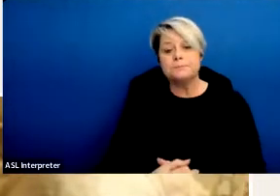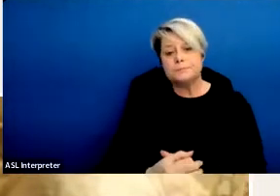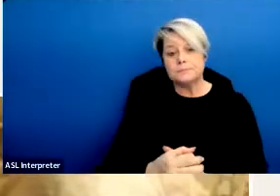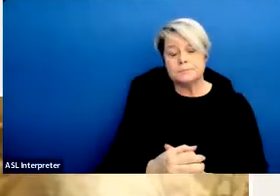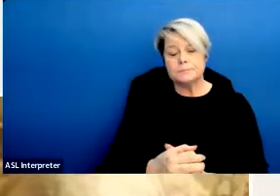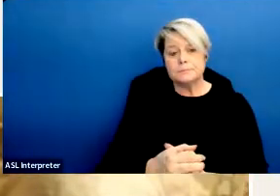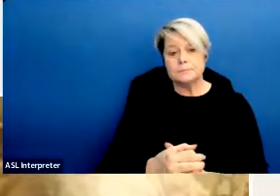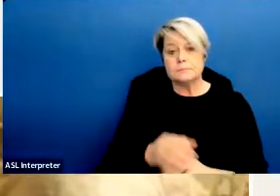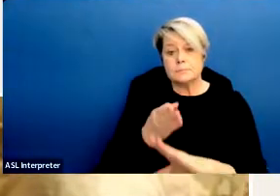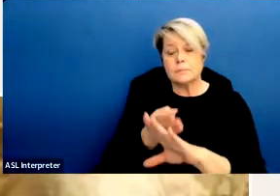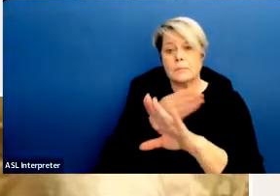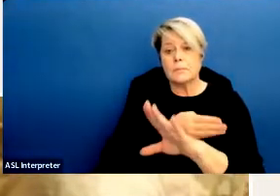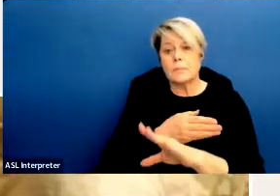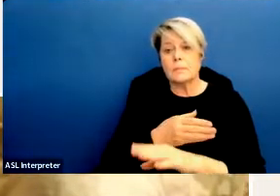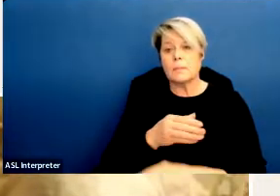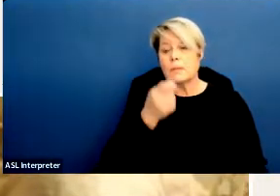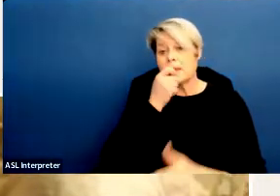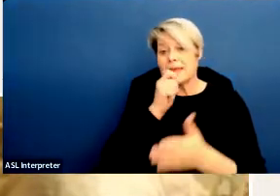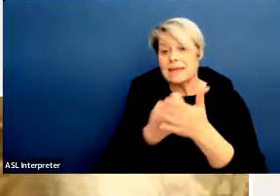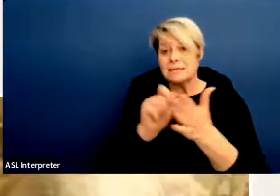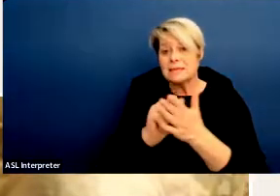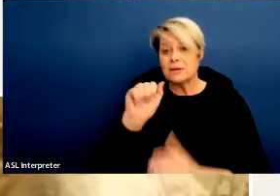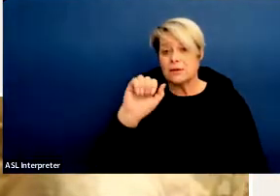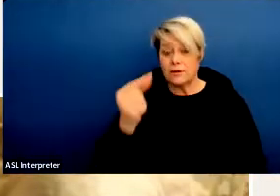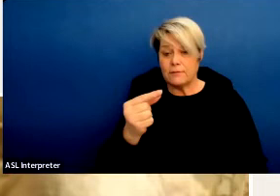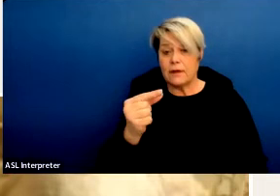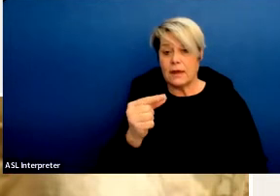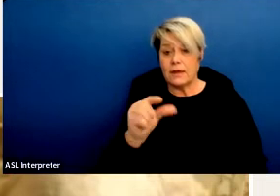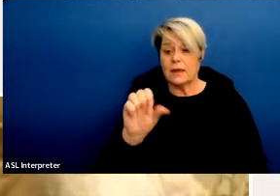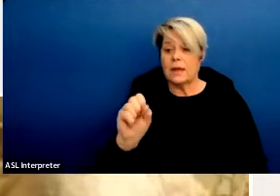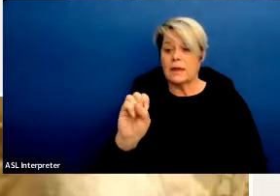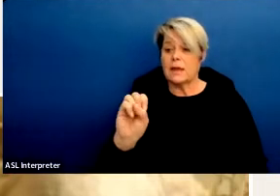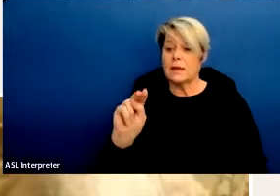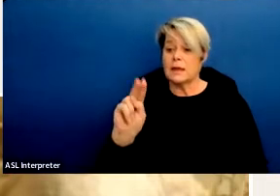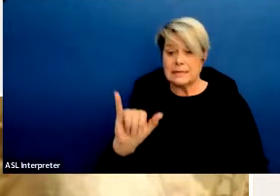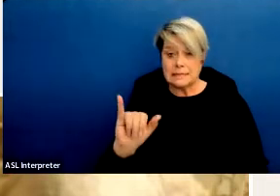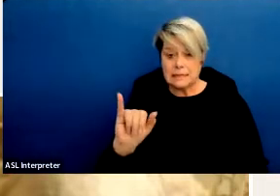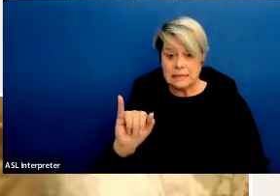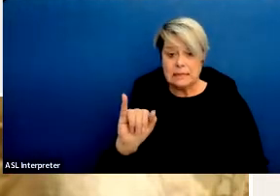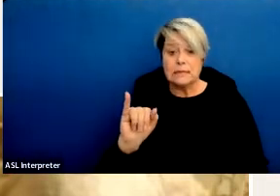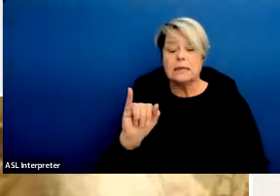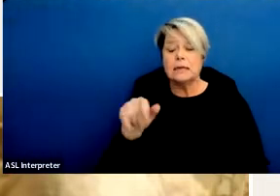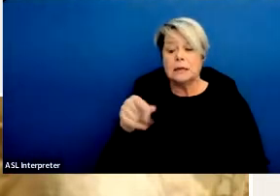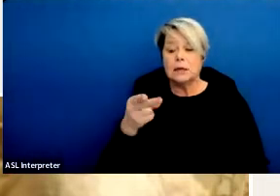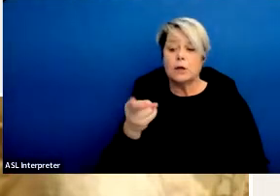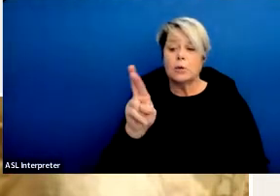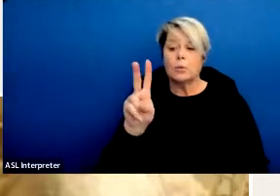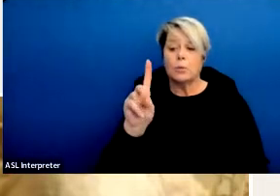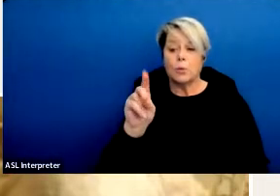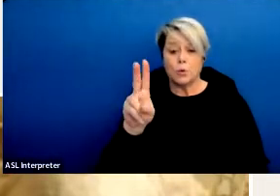it is made available. So everything is pretty current.